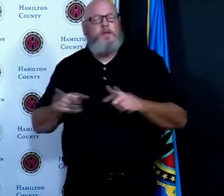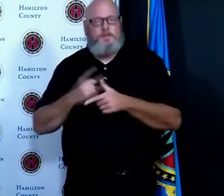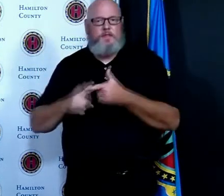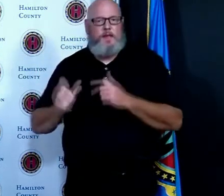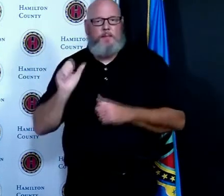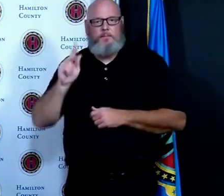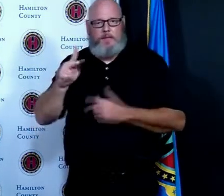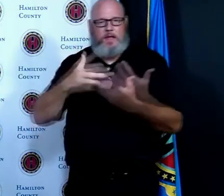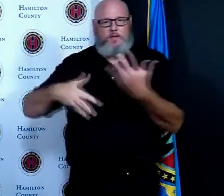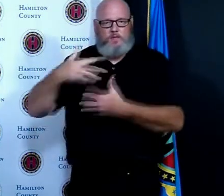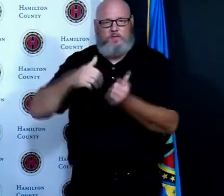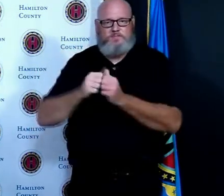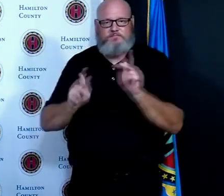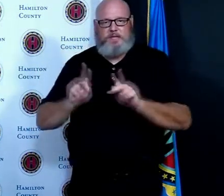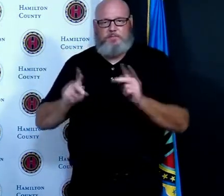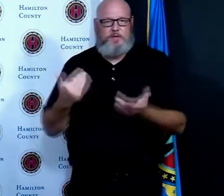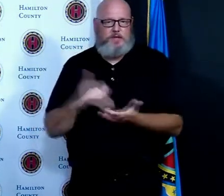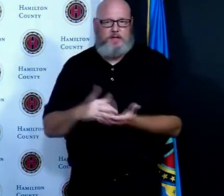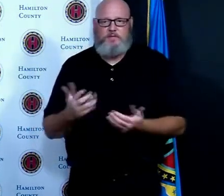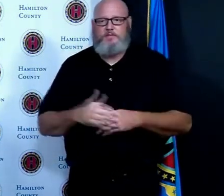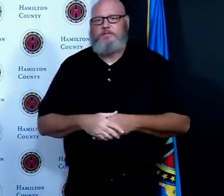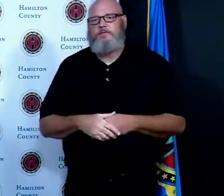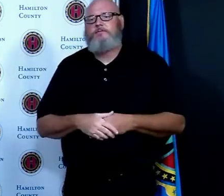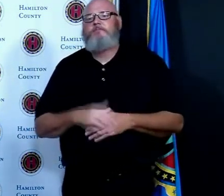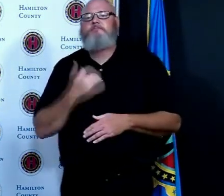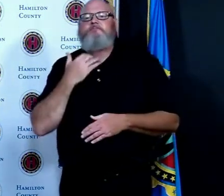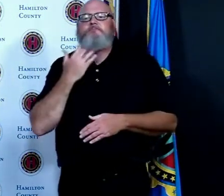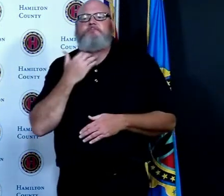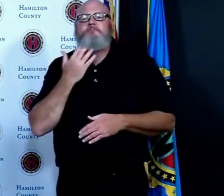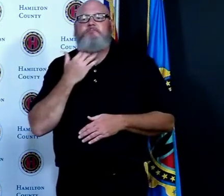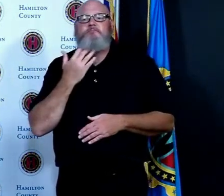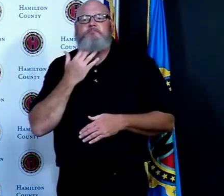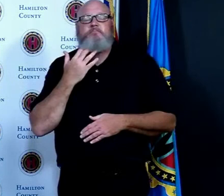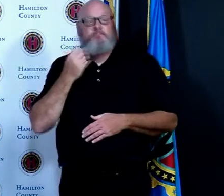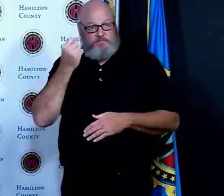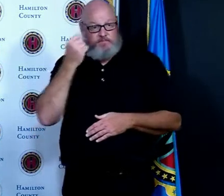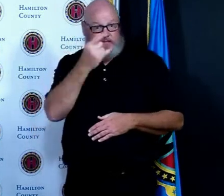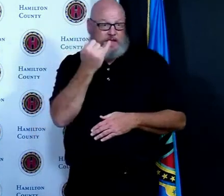I would encourage everyone to consider that as an option you are correct we are heading into a